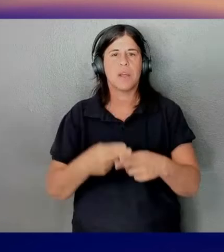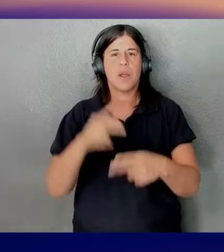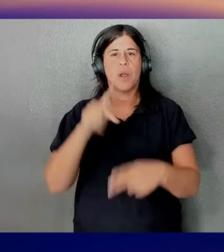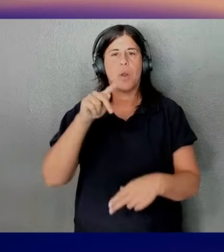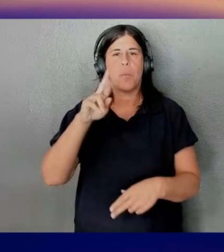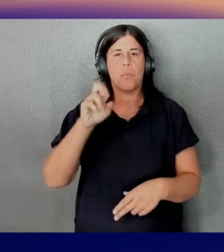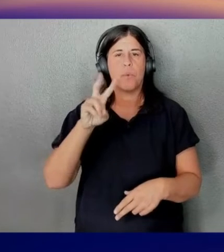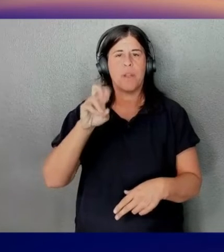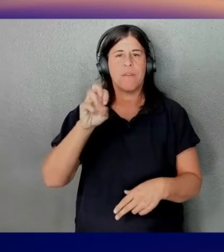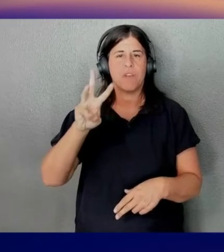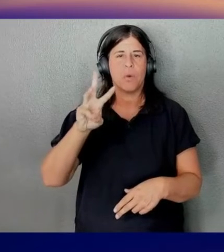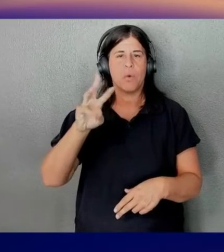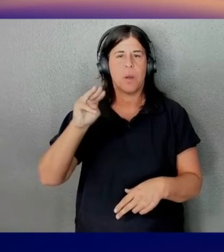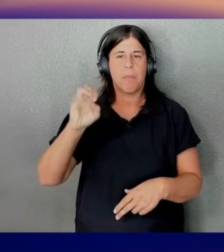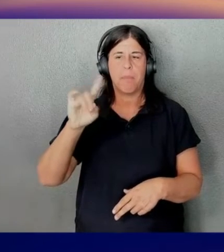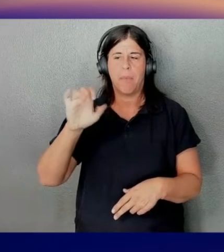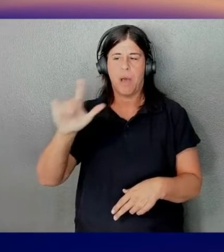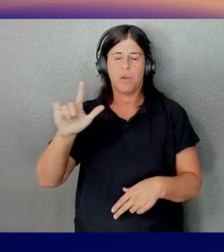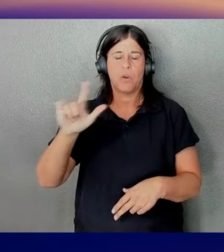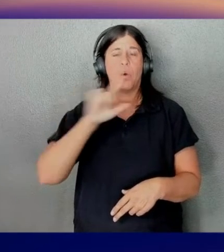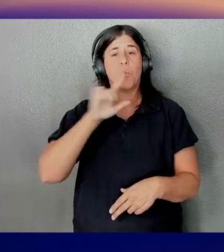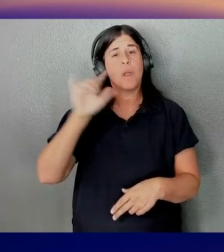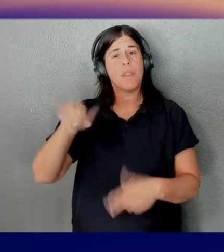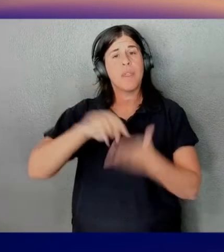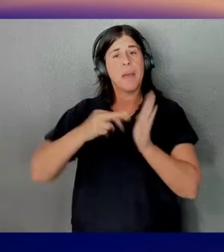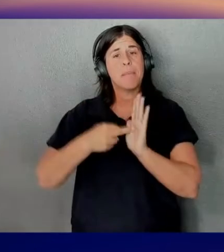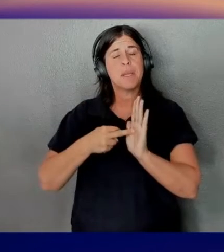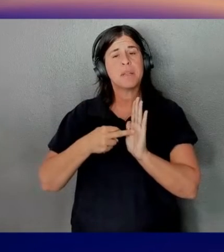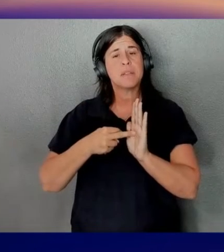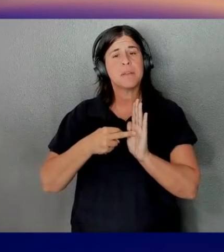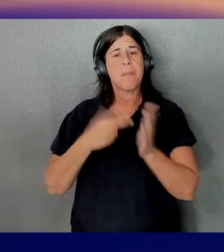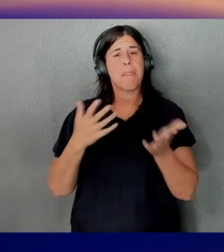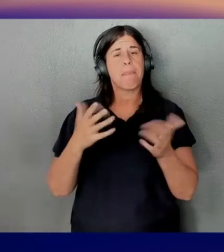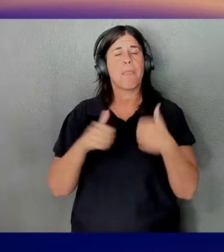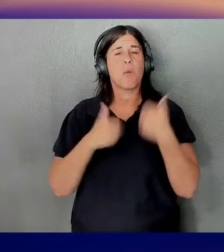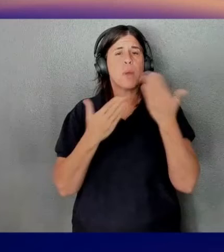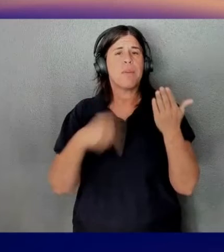And basically that we give you in a couple of, of minutes